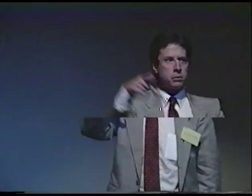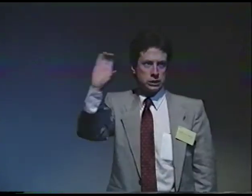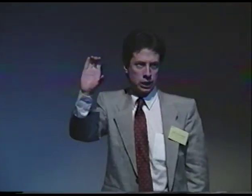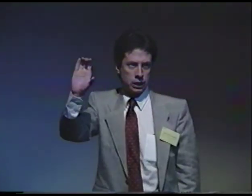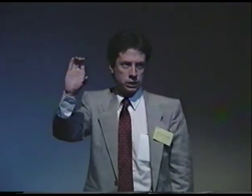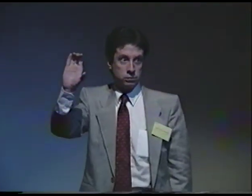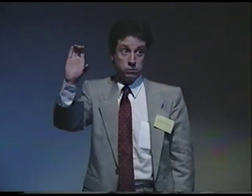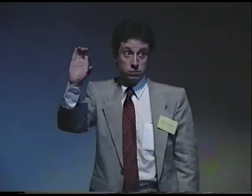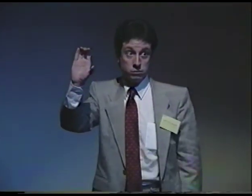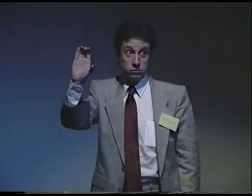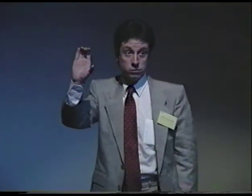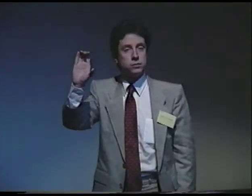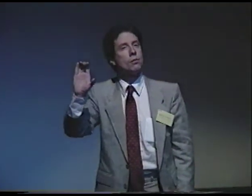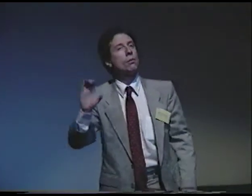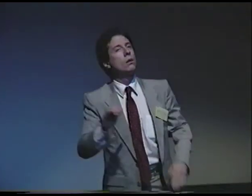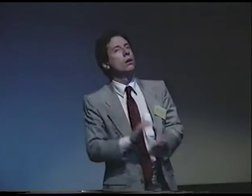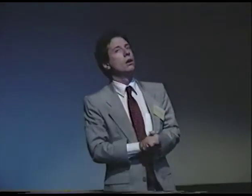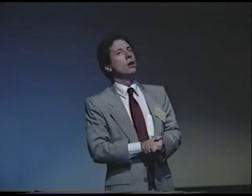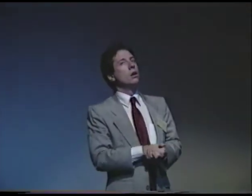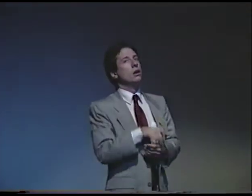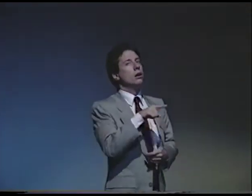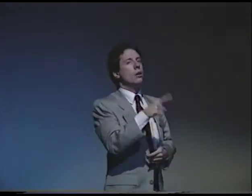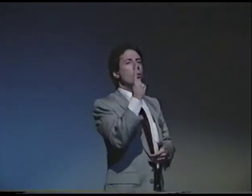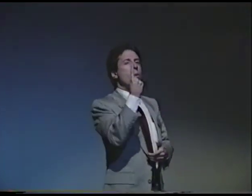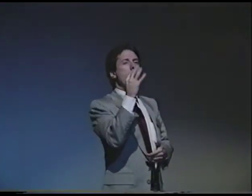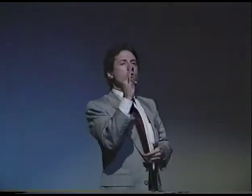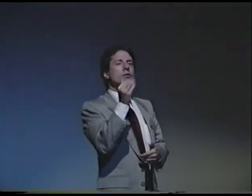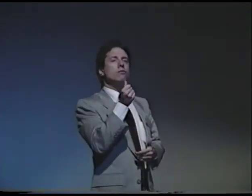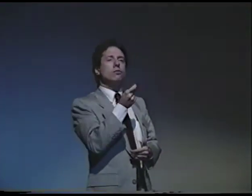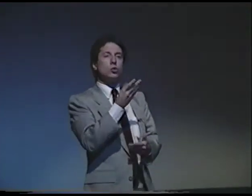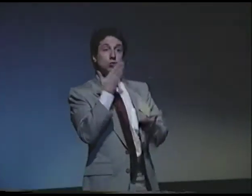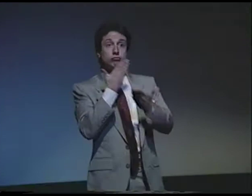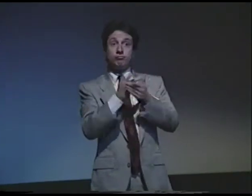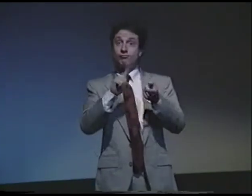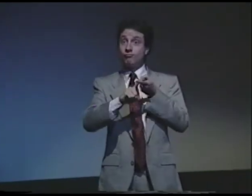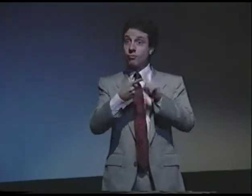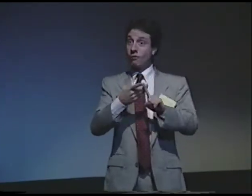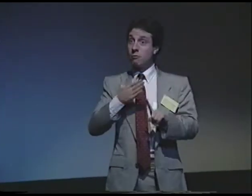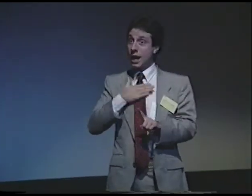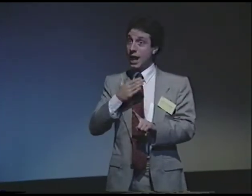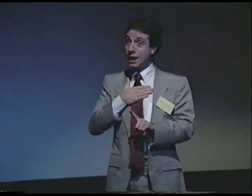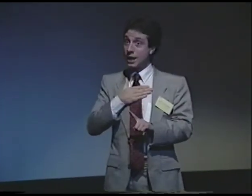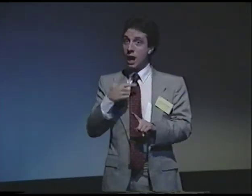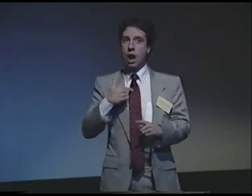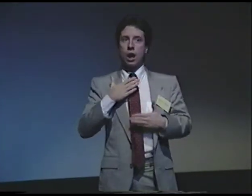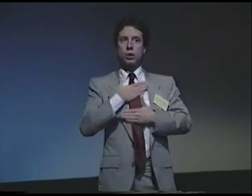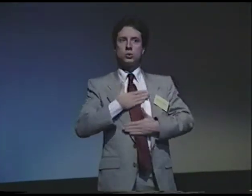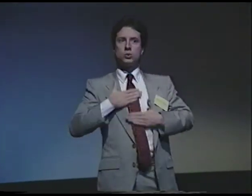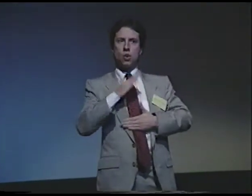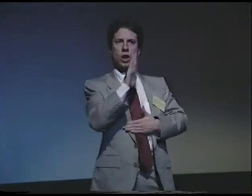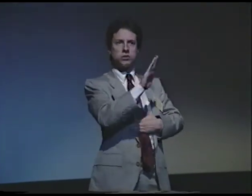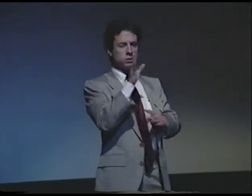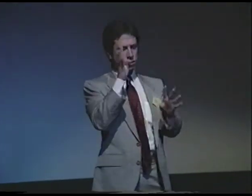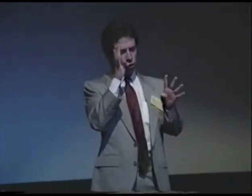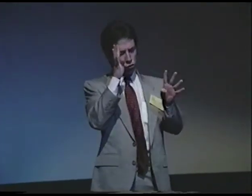Jeff, OK, his sign name is PC, not like a book. One of a few good friends of mine.